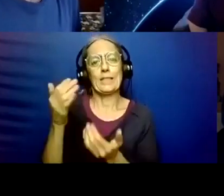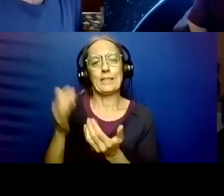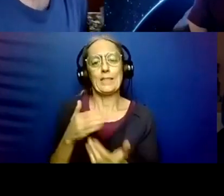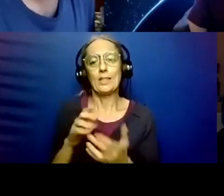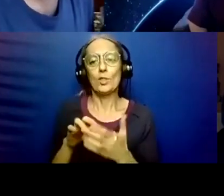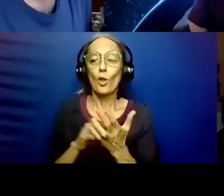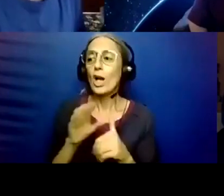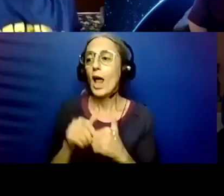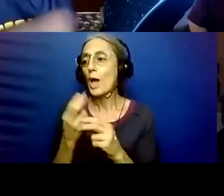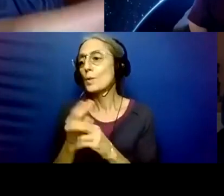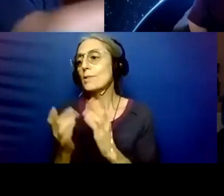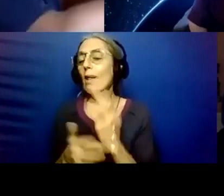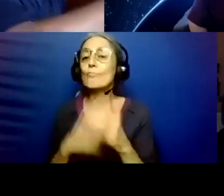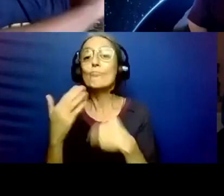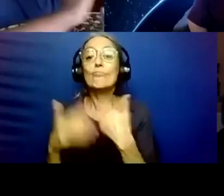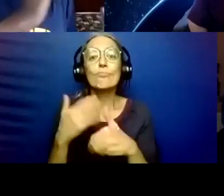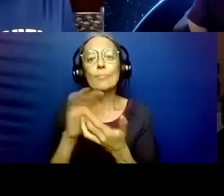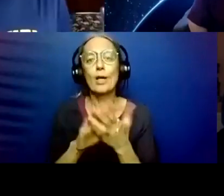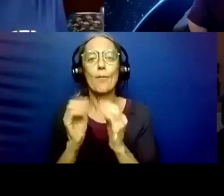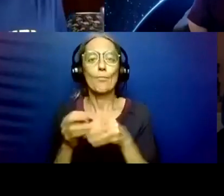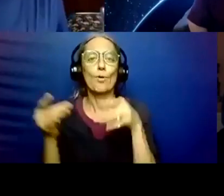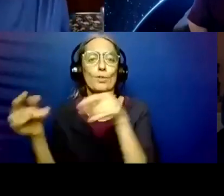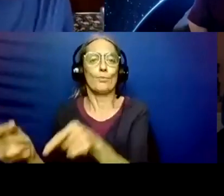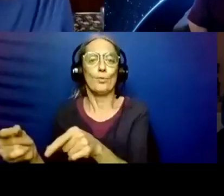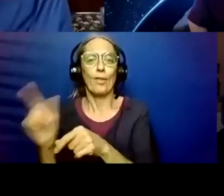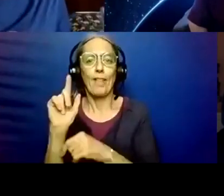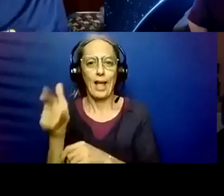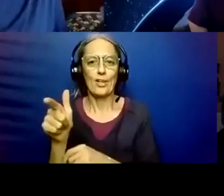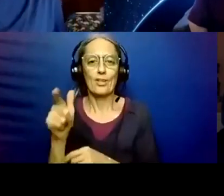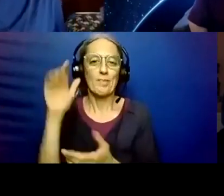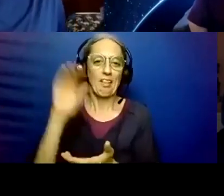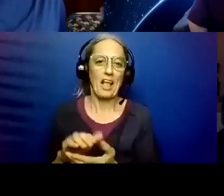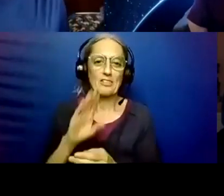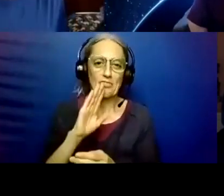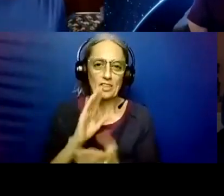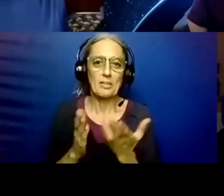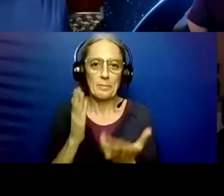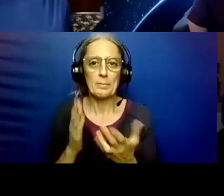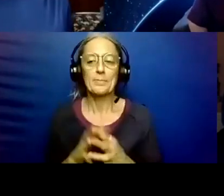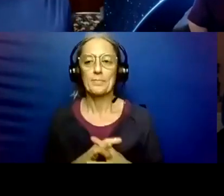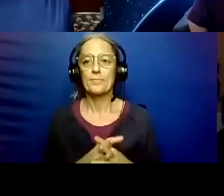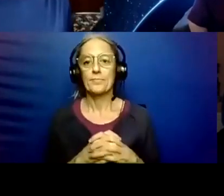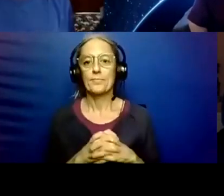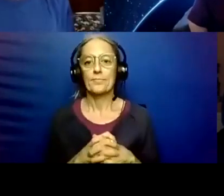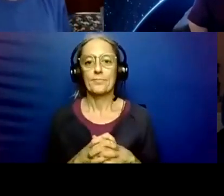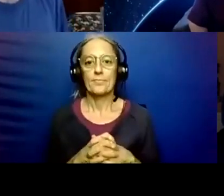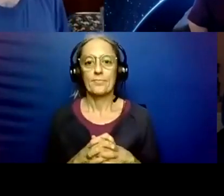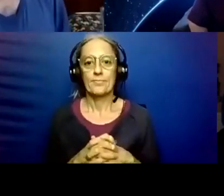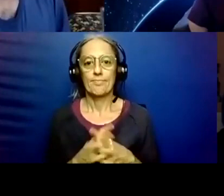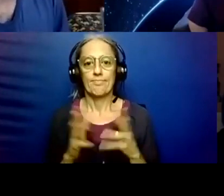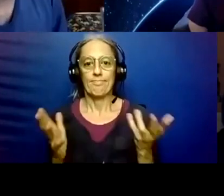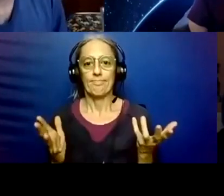And yeah, I think always trying to have friends